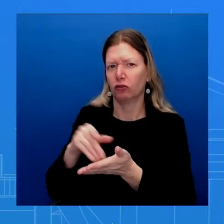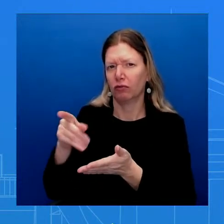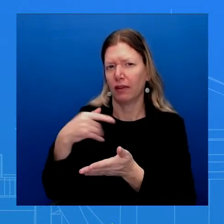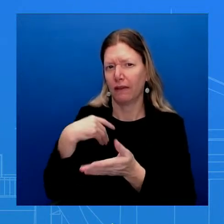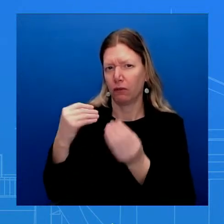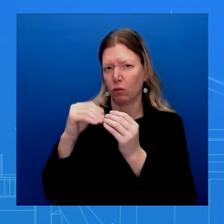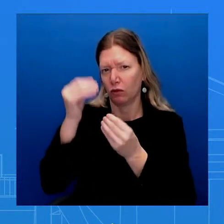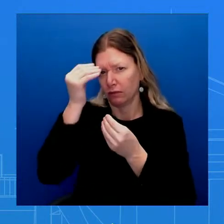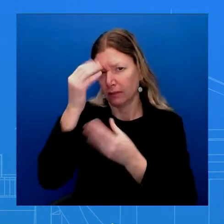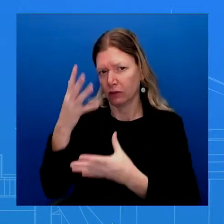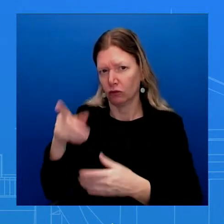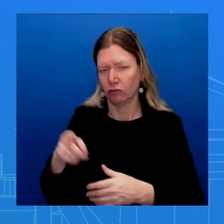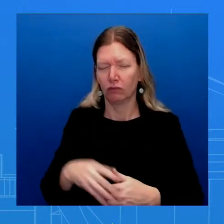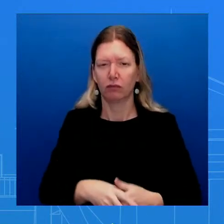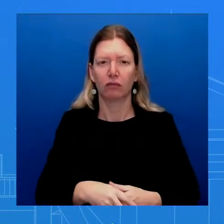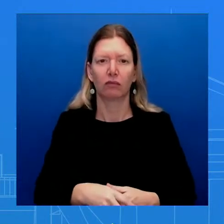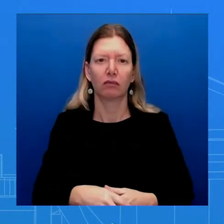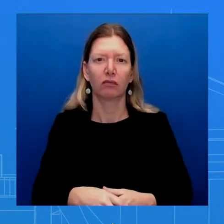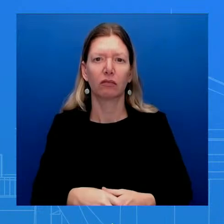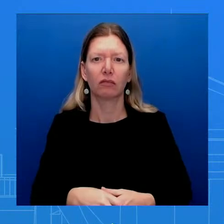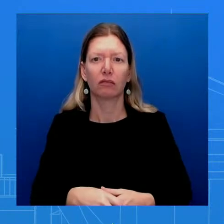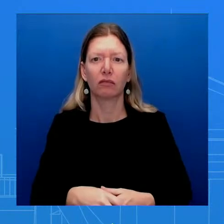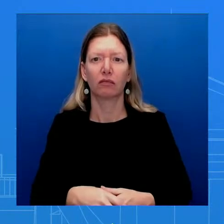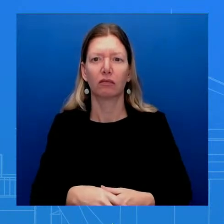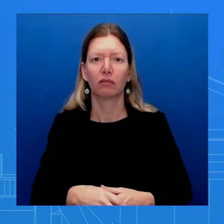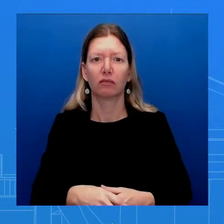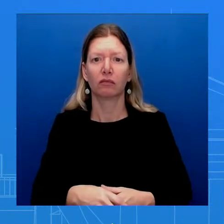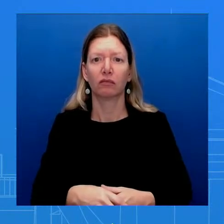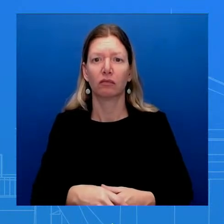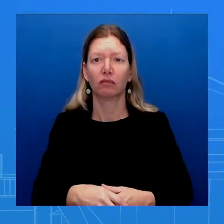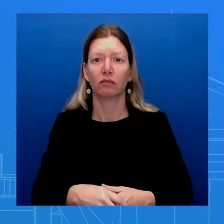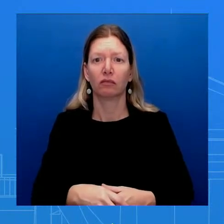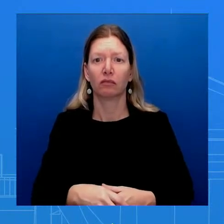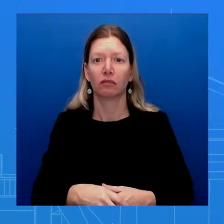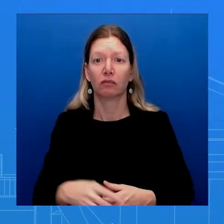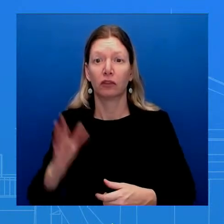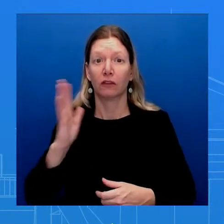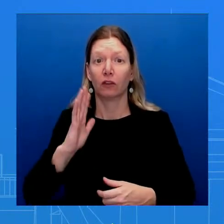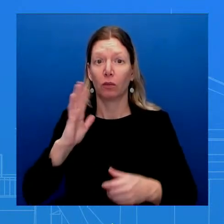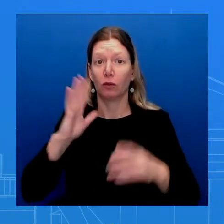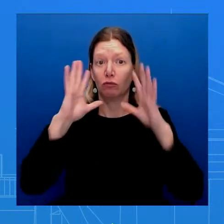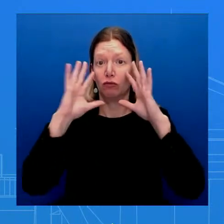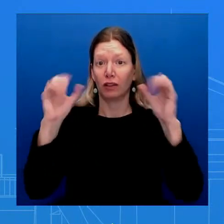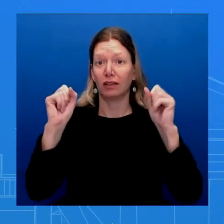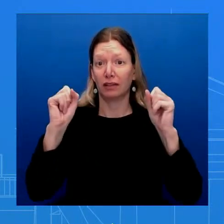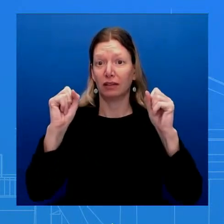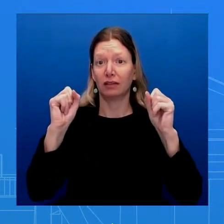the former president is going to be in attendance, again, we refer you to the Carter Center. But the President and the First Lady